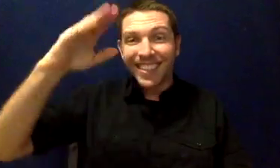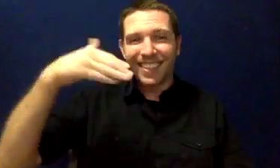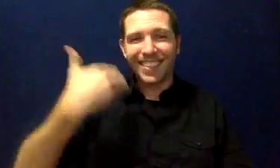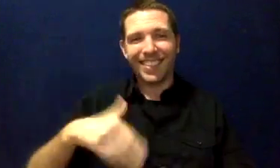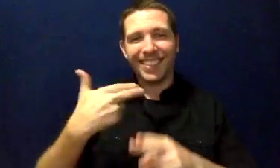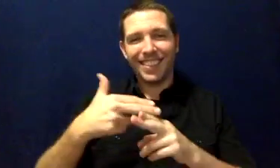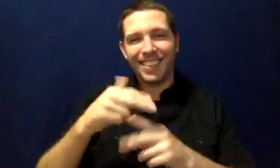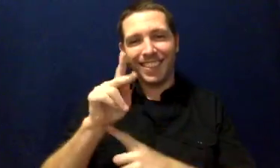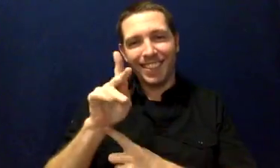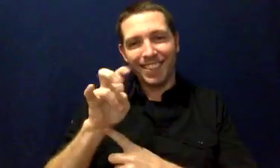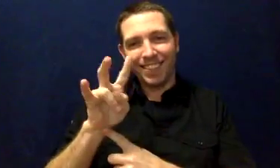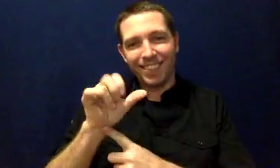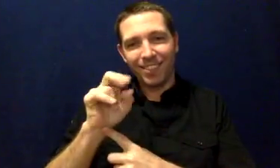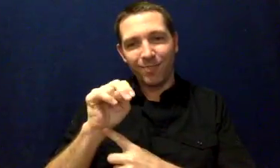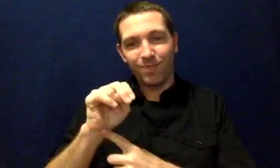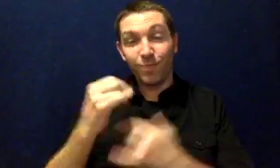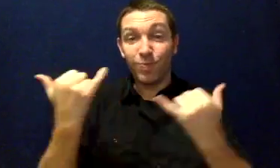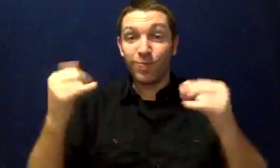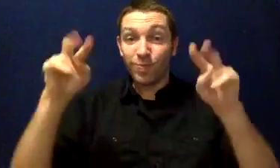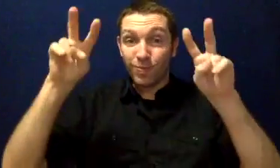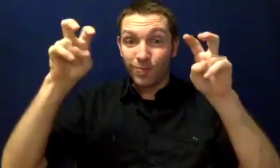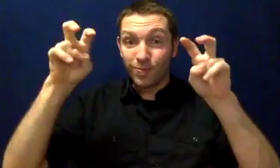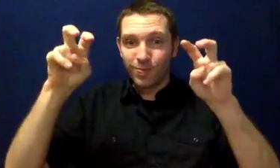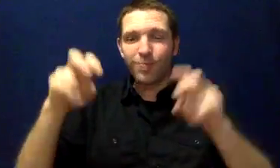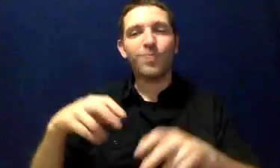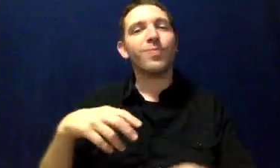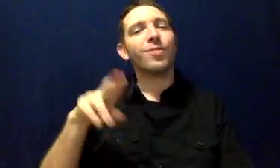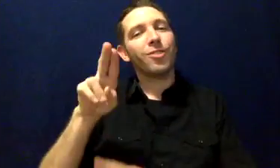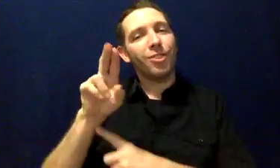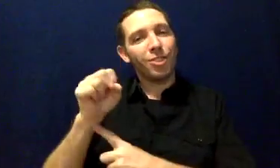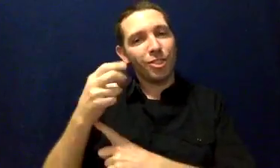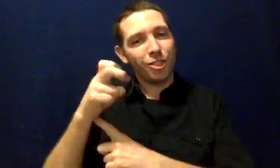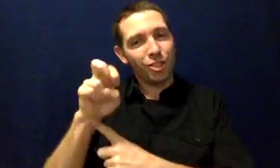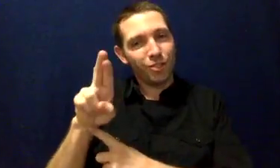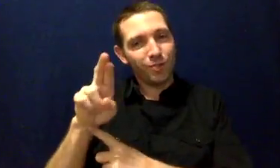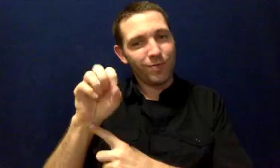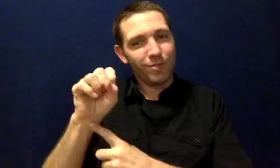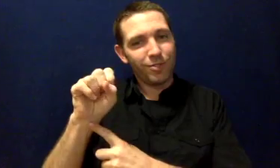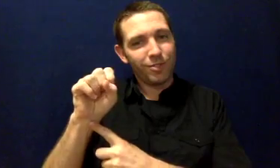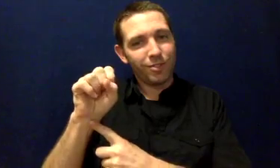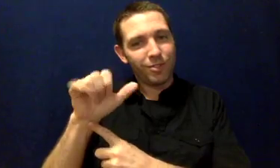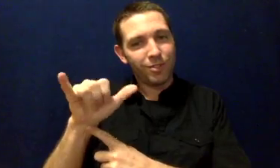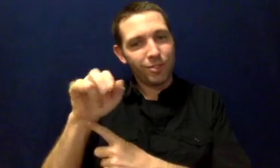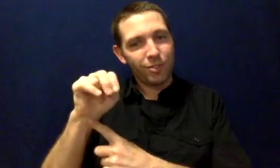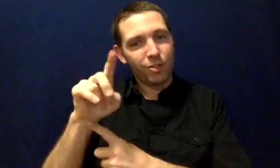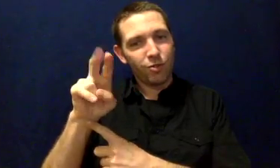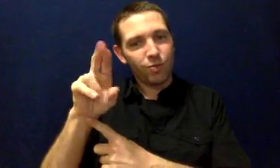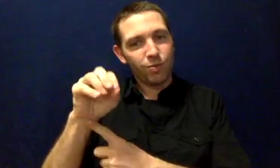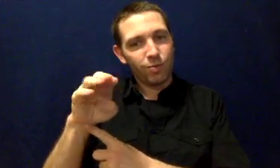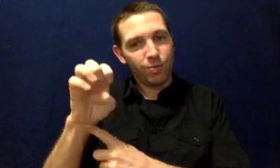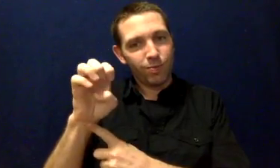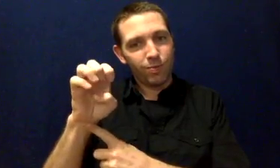Hi! Kevin here. Today's topic is "Usher syndrome"